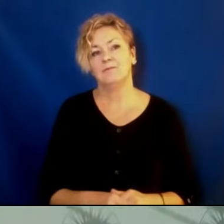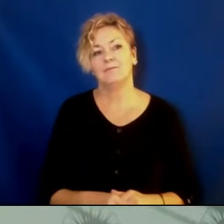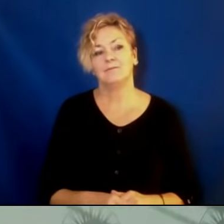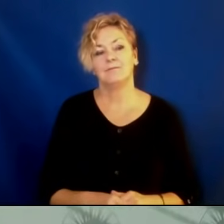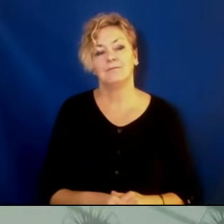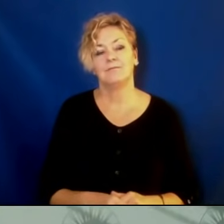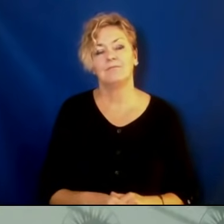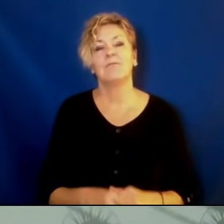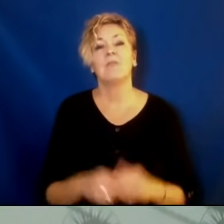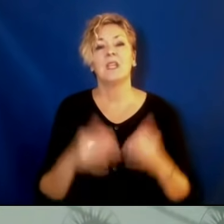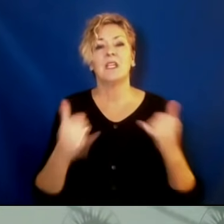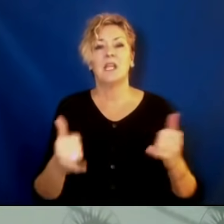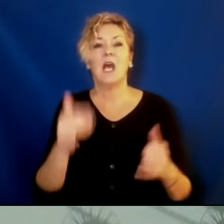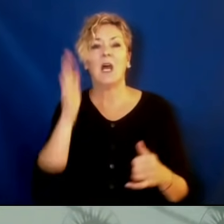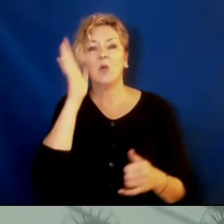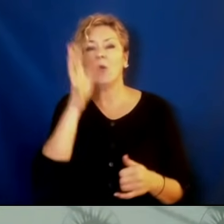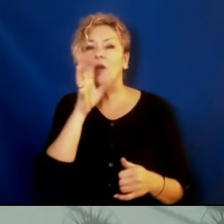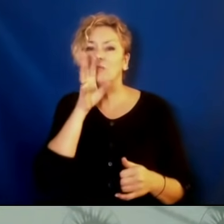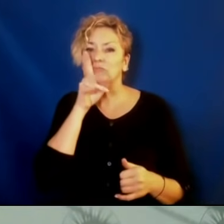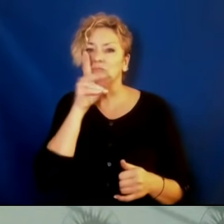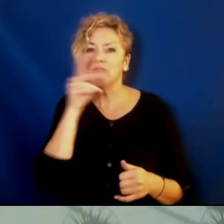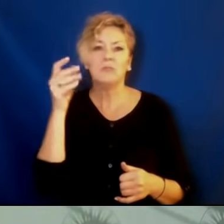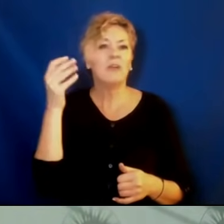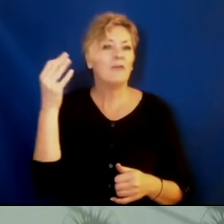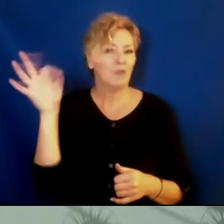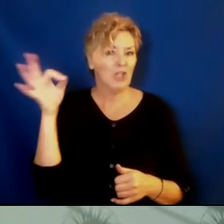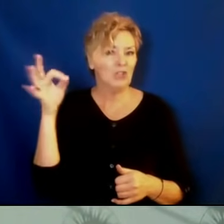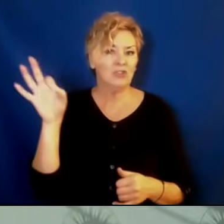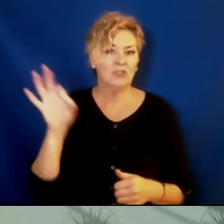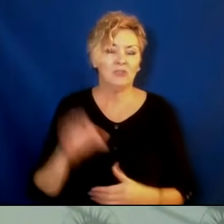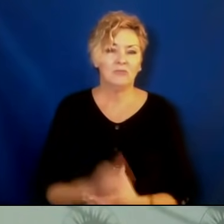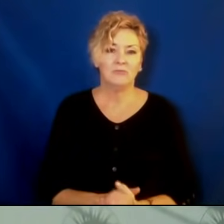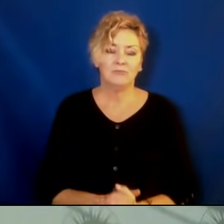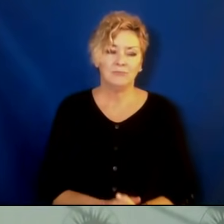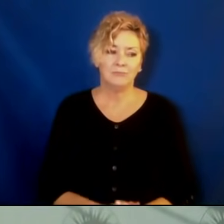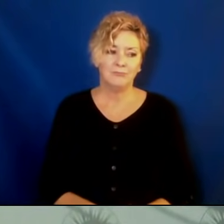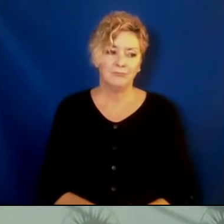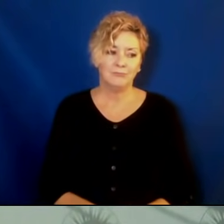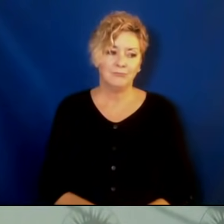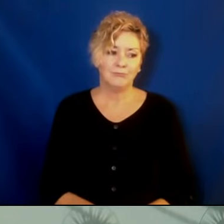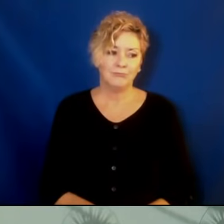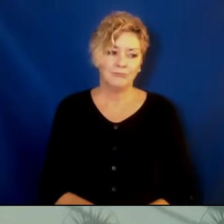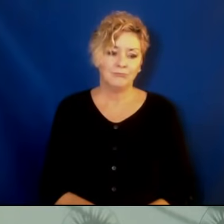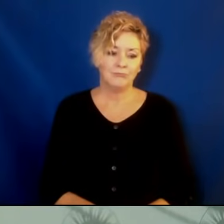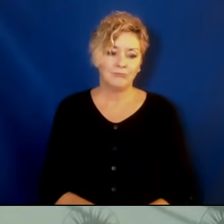allowing us to do the things we want to do to ensure children are in school, to ensure